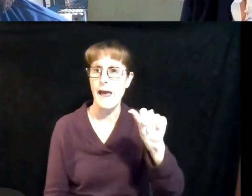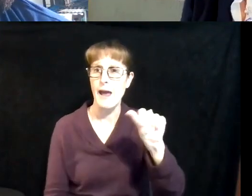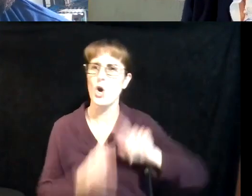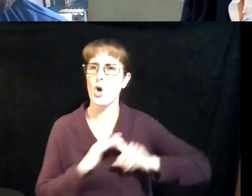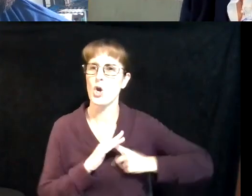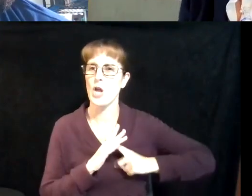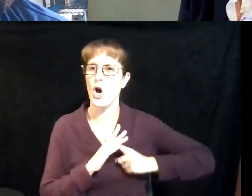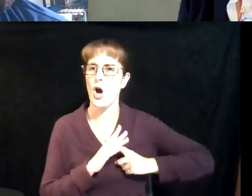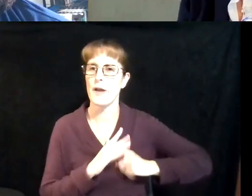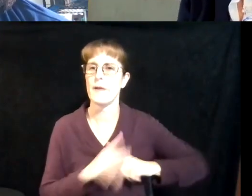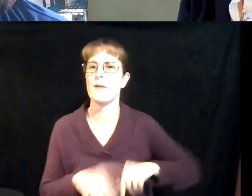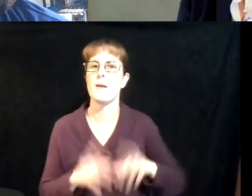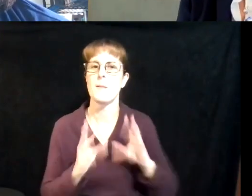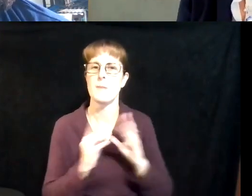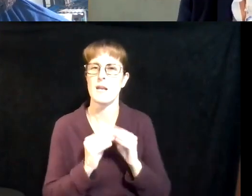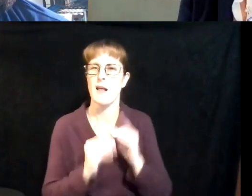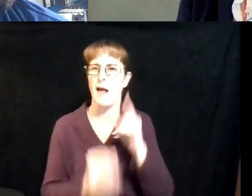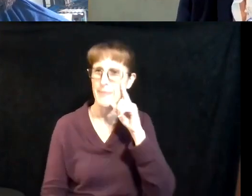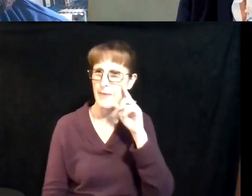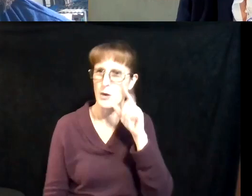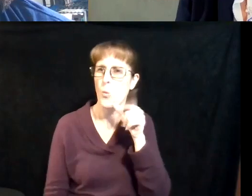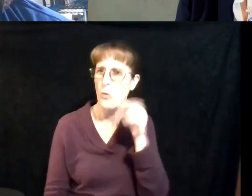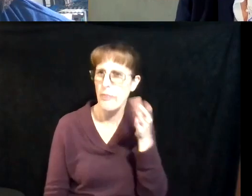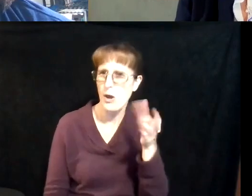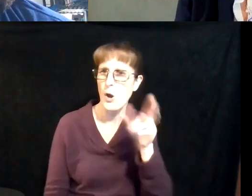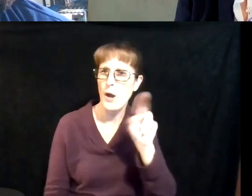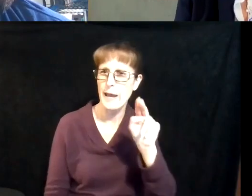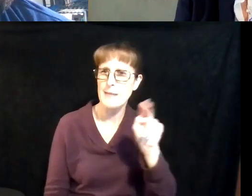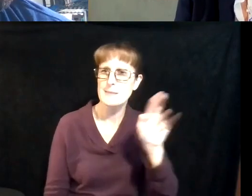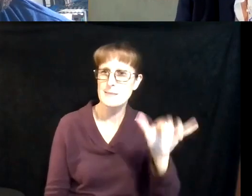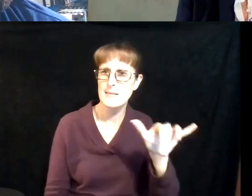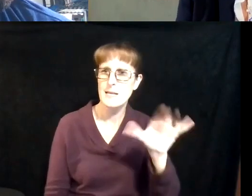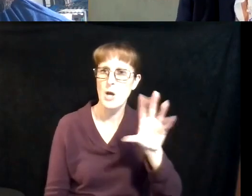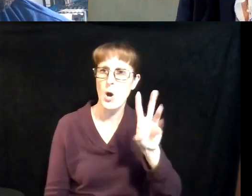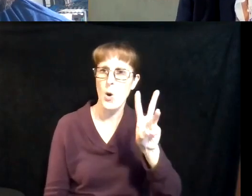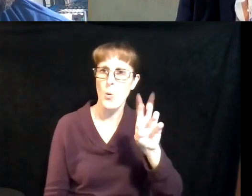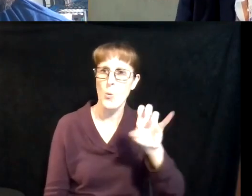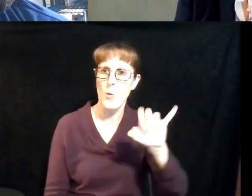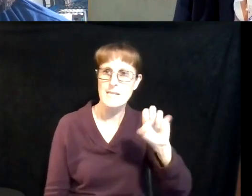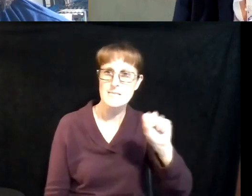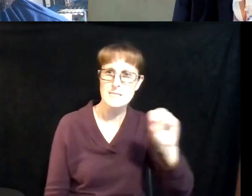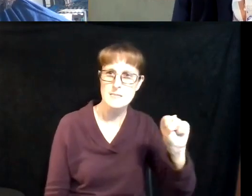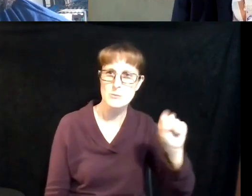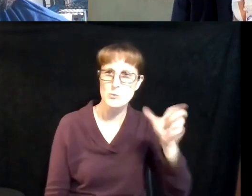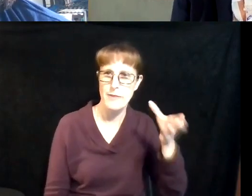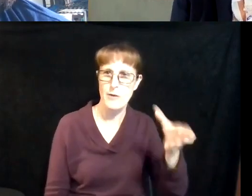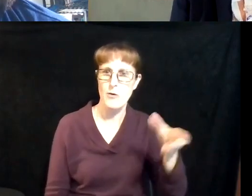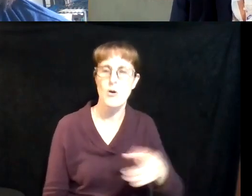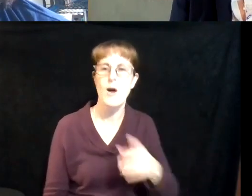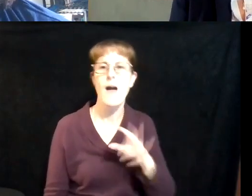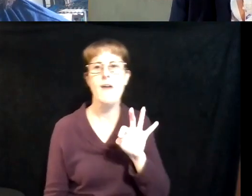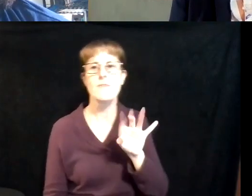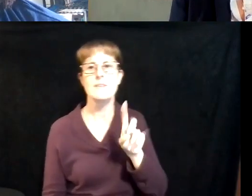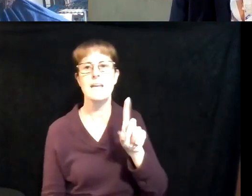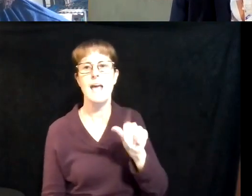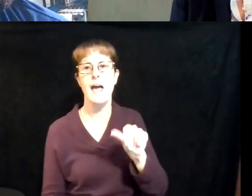I think Nancy Weiss was there as well. One of the FDA case officers asking,